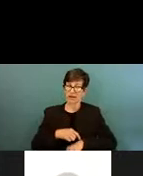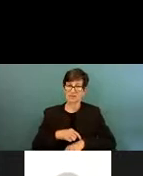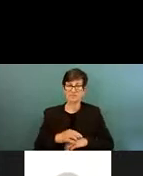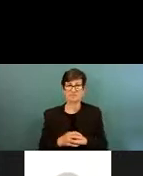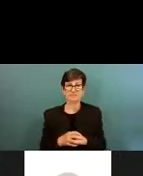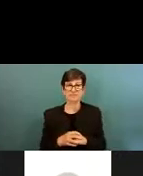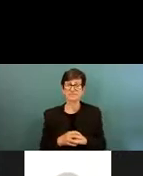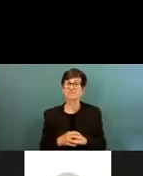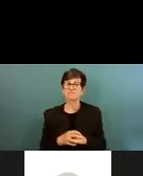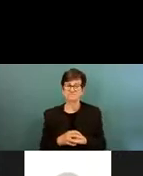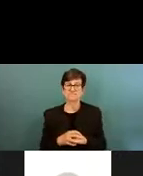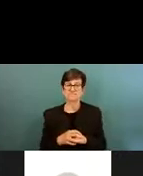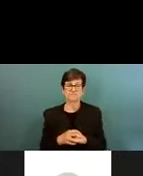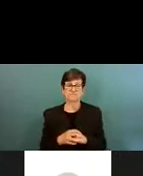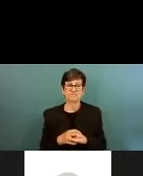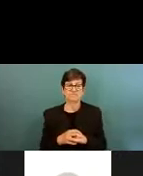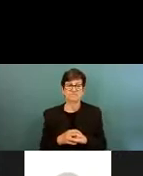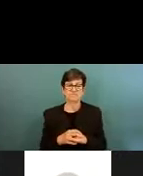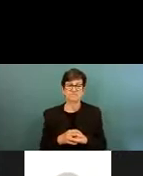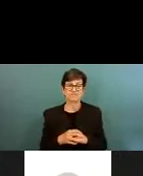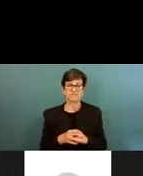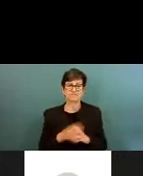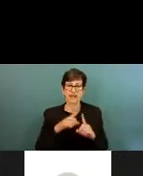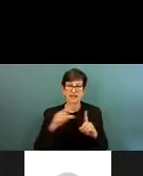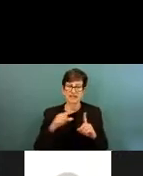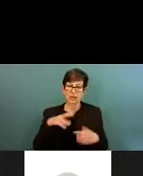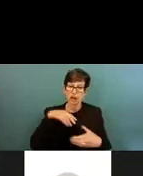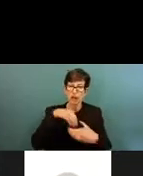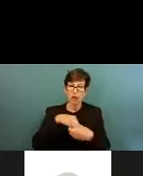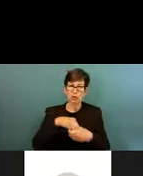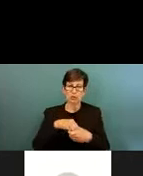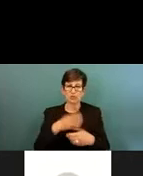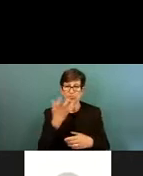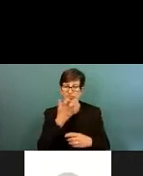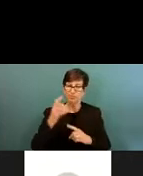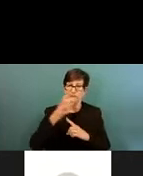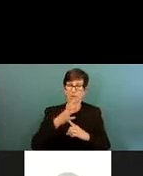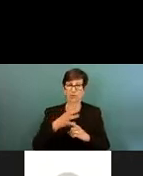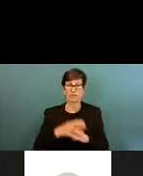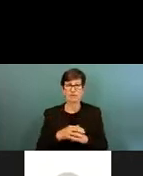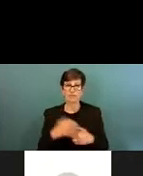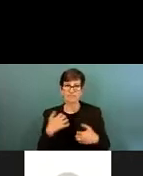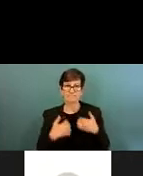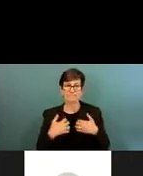moment in digital inclusion and we're really looking forward to putting our work out into